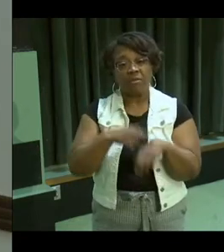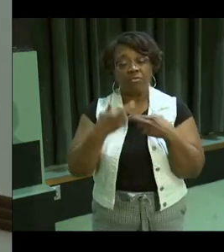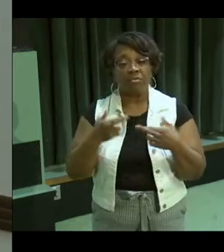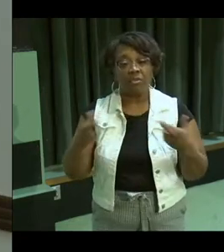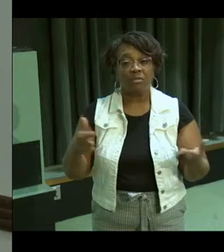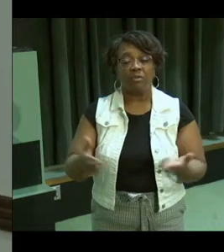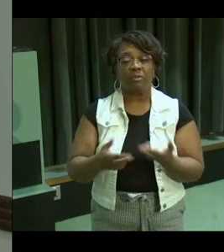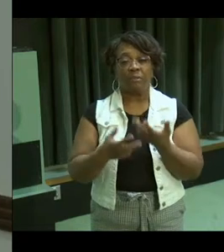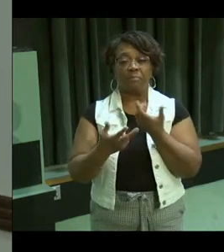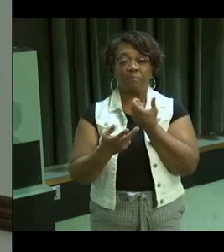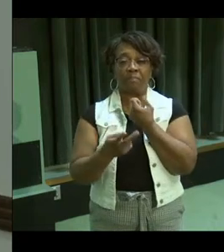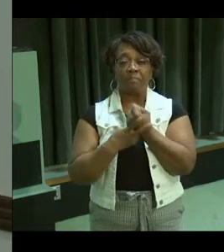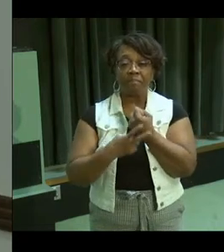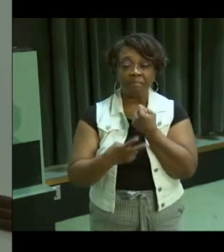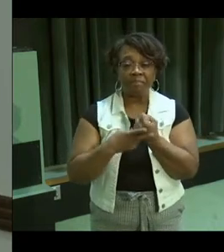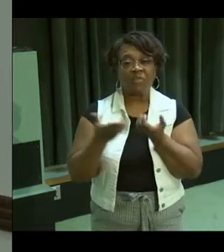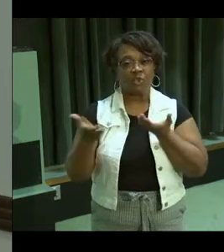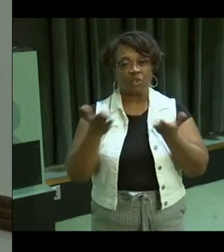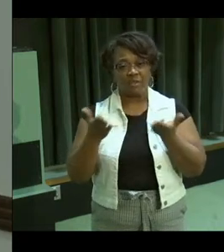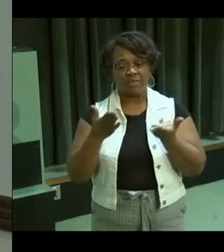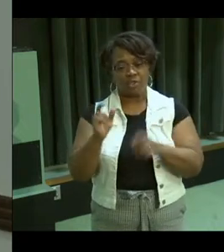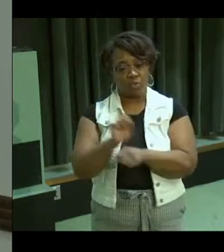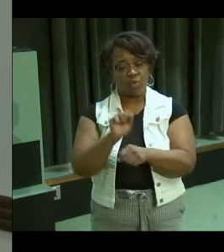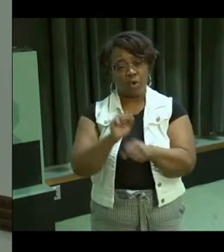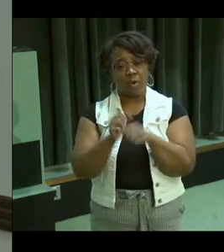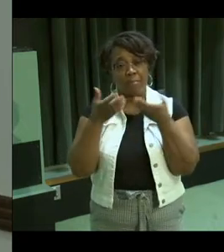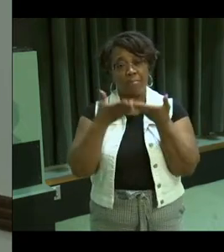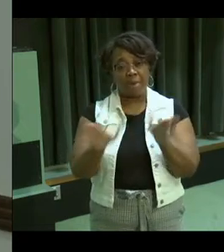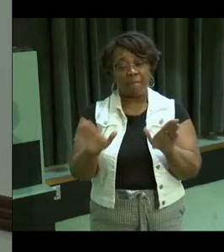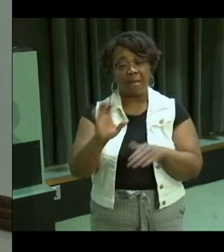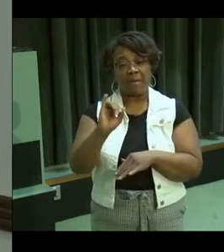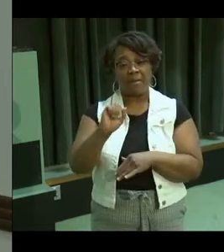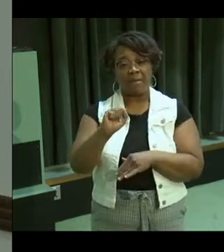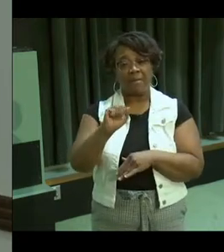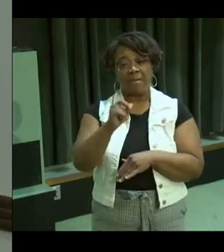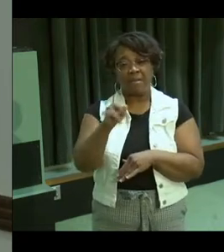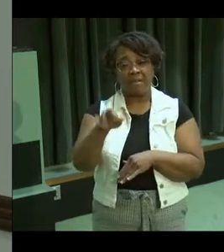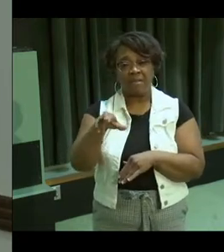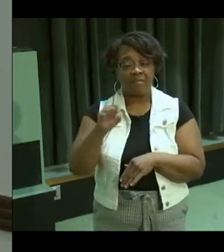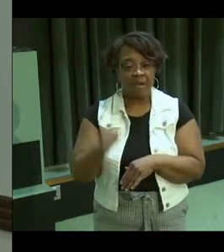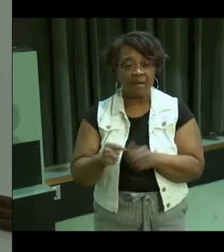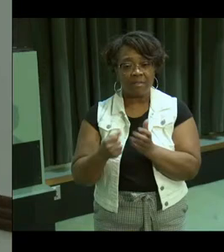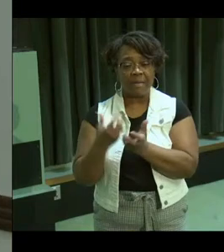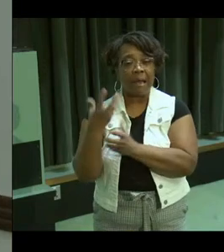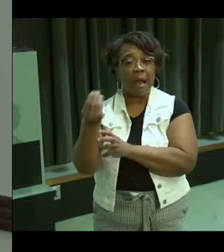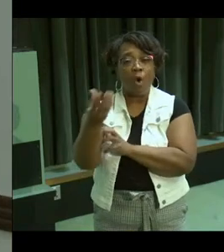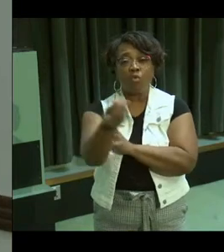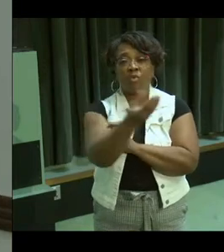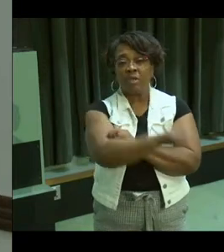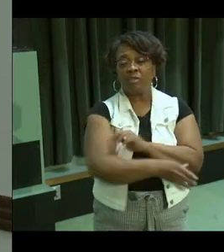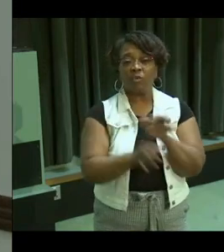Service. She works on public